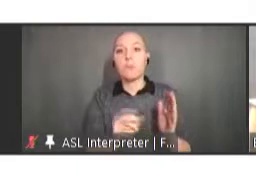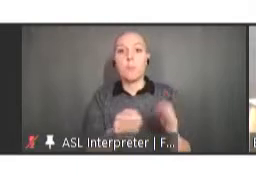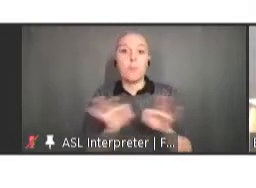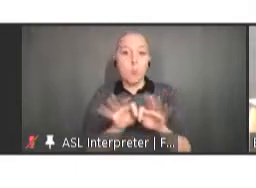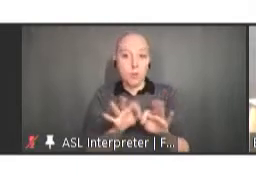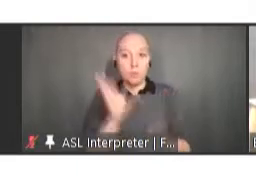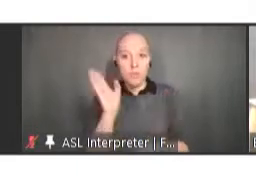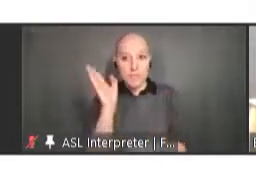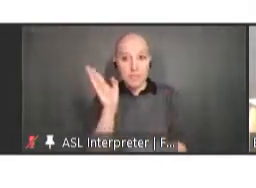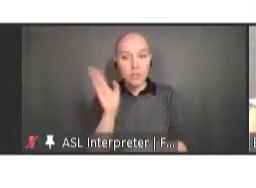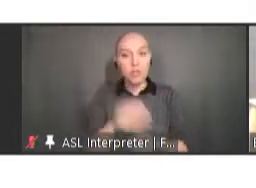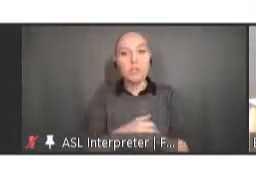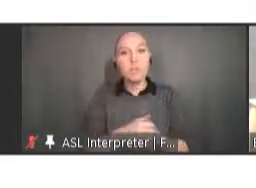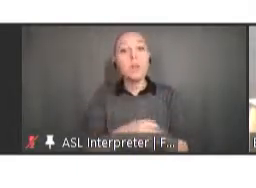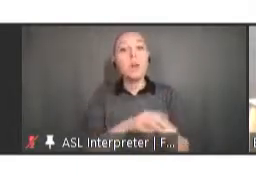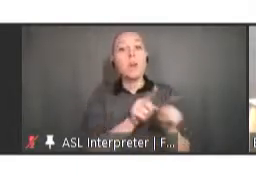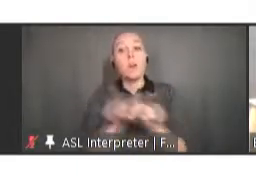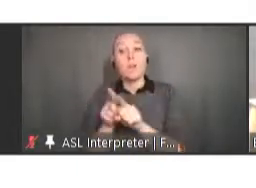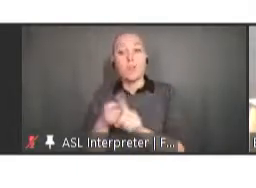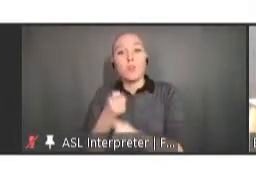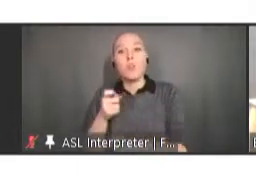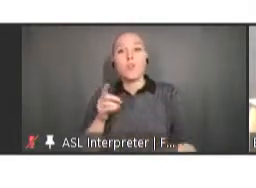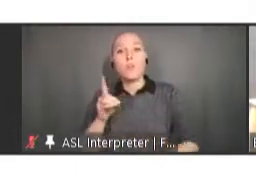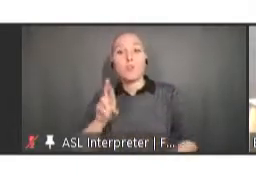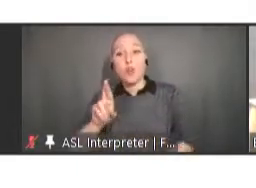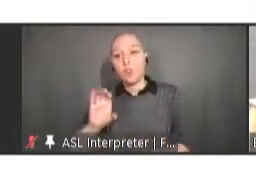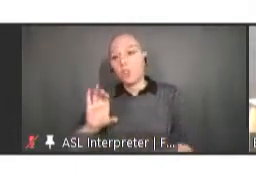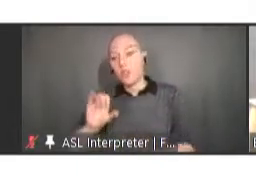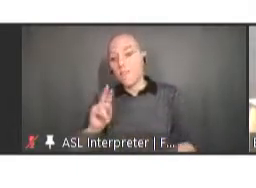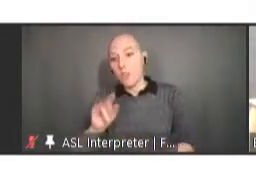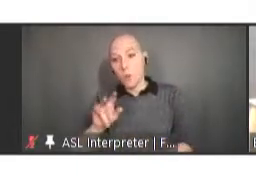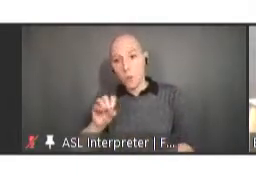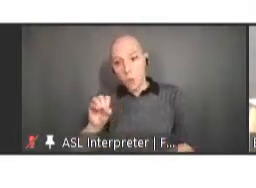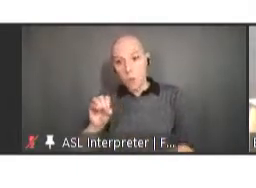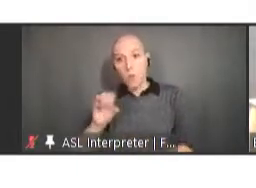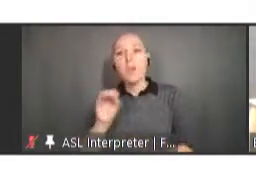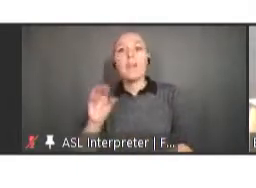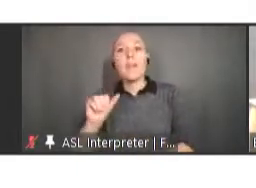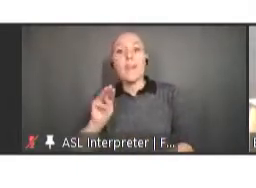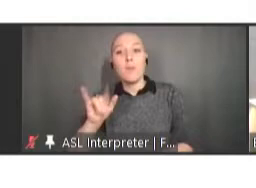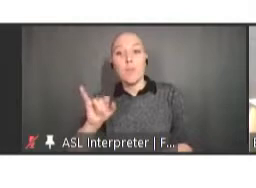and Dr. Cravioto who focused on the need for us to maintain strong coalitions and recognize